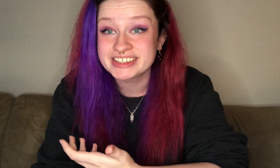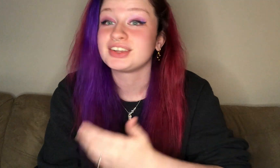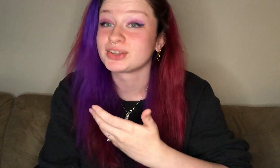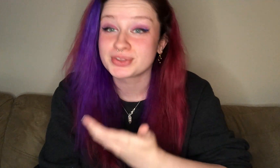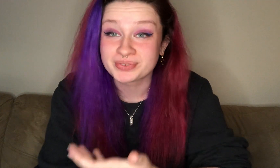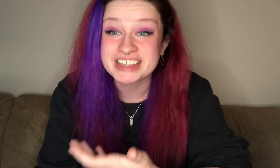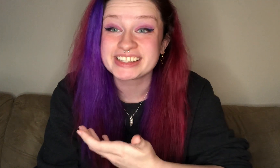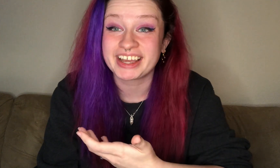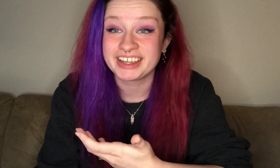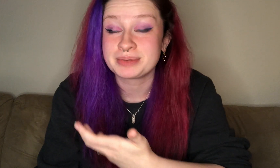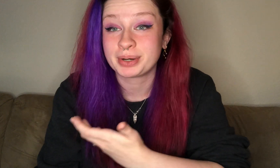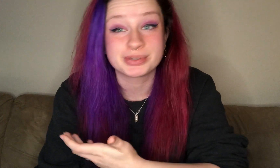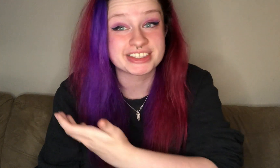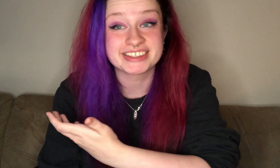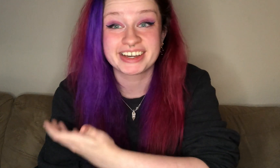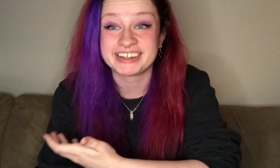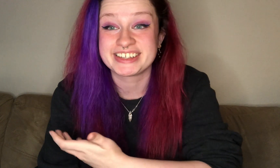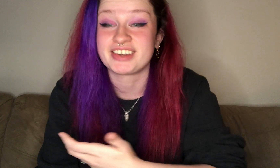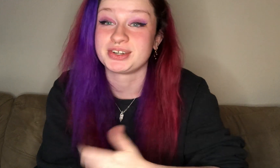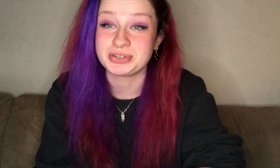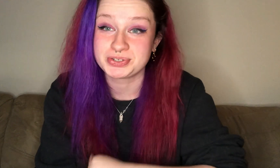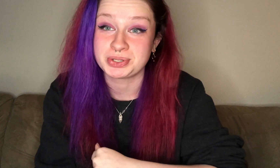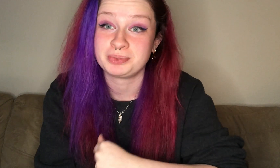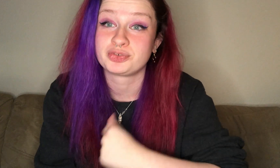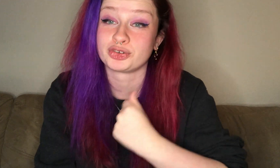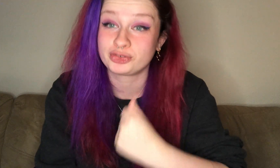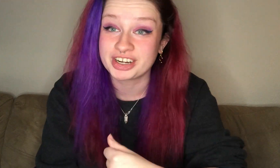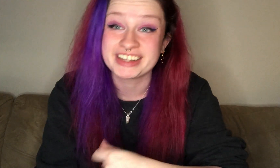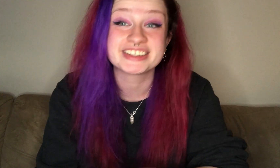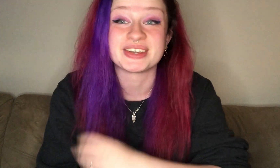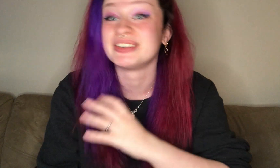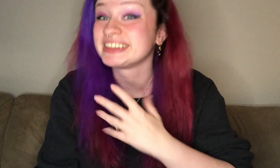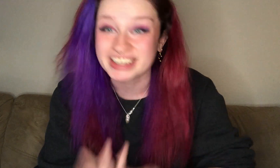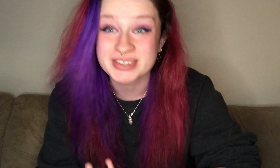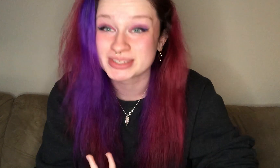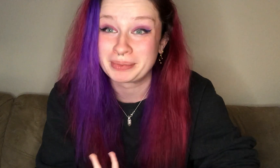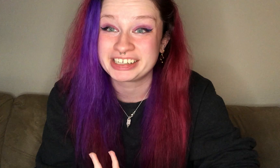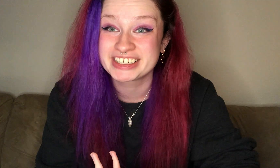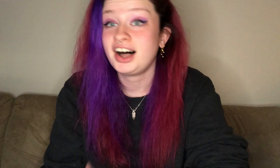y'all are the reason i can post this content on youtube for free so thank you so much